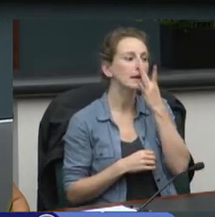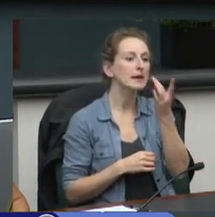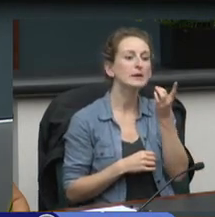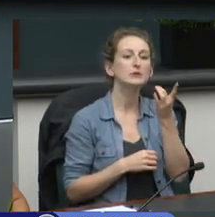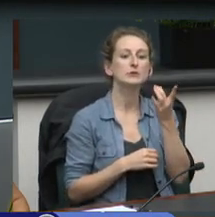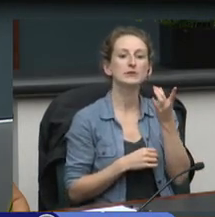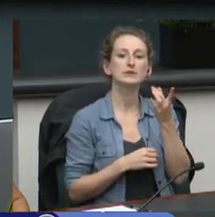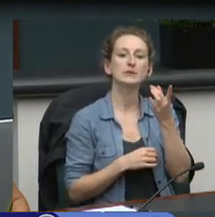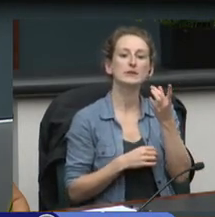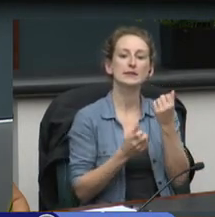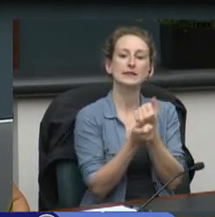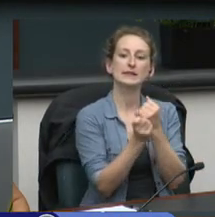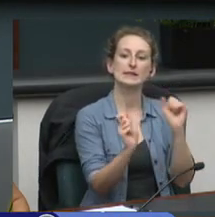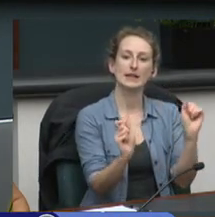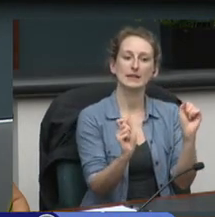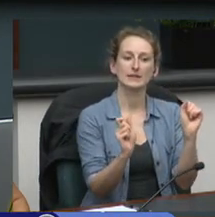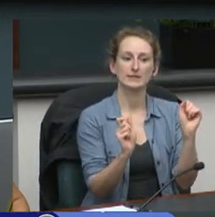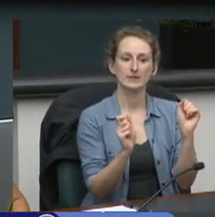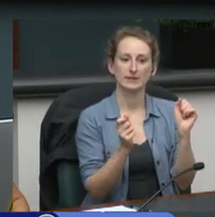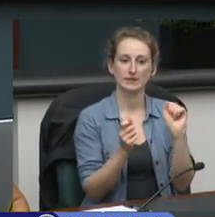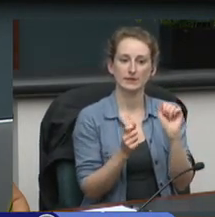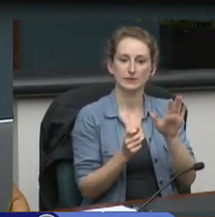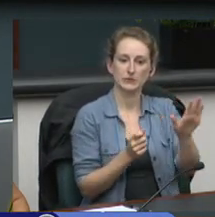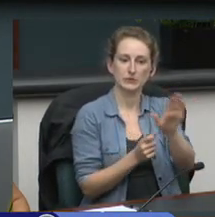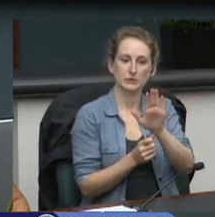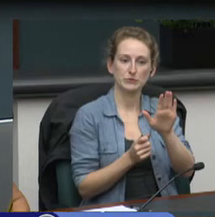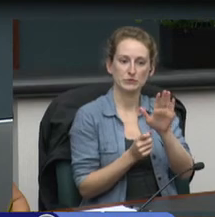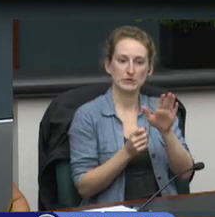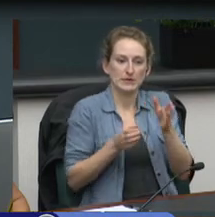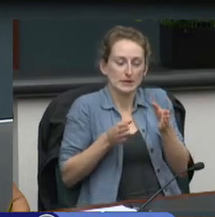neighborhood residents in the near West Side with the narrow street with parking